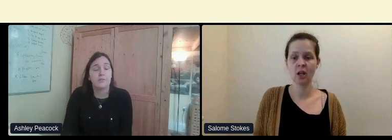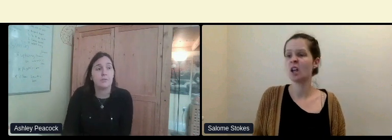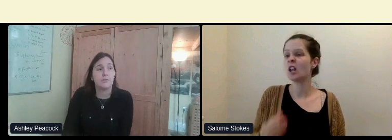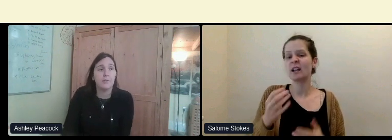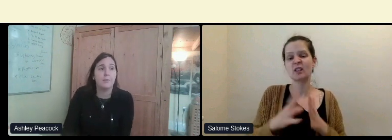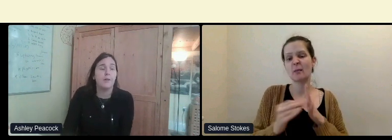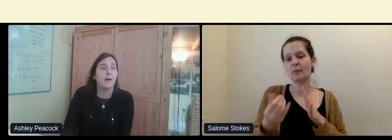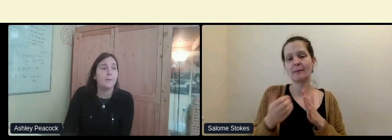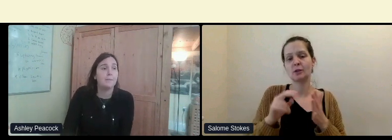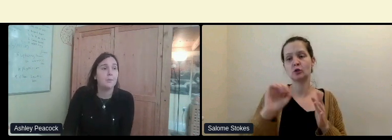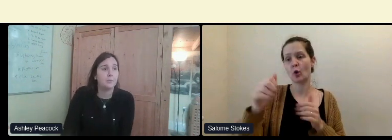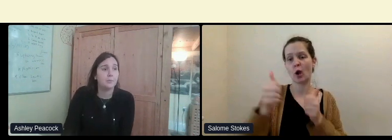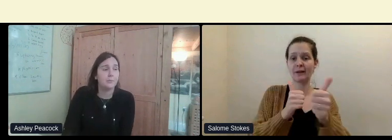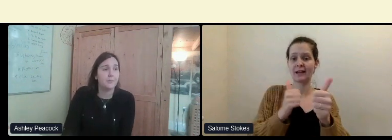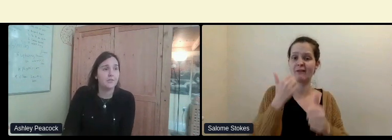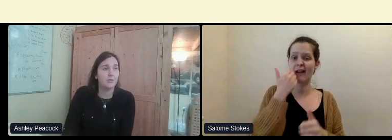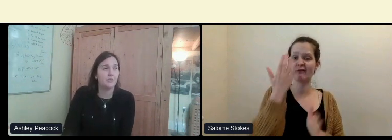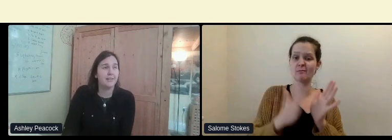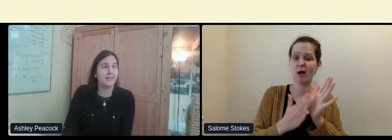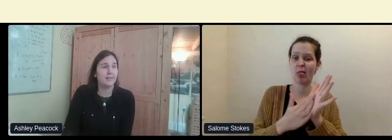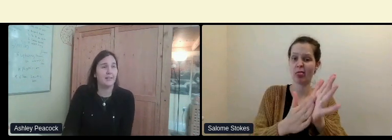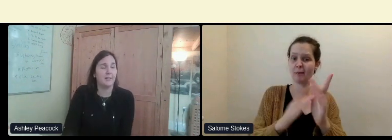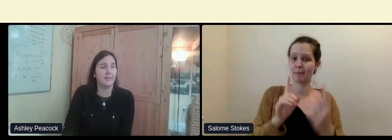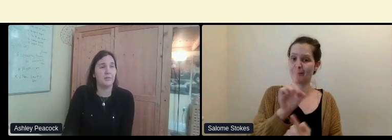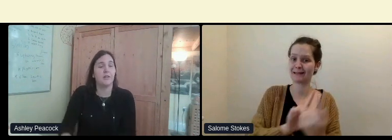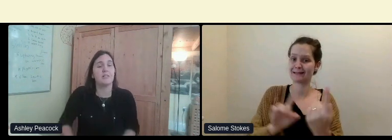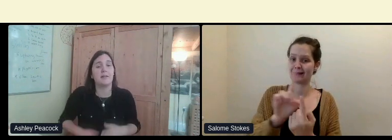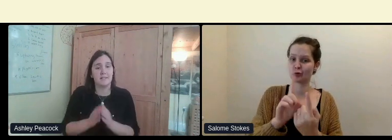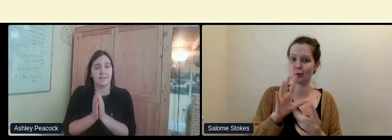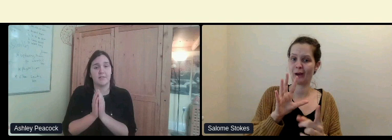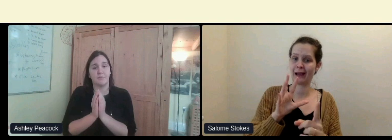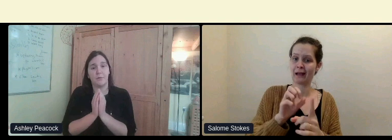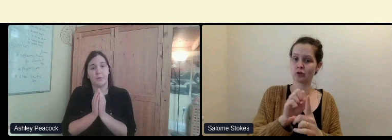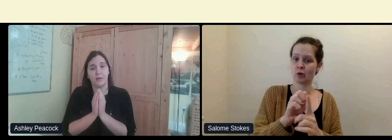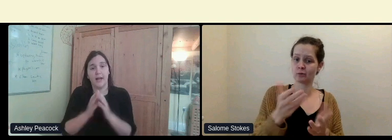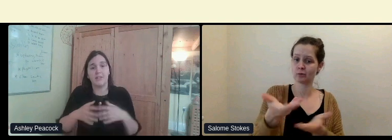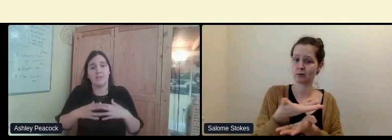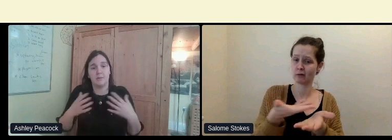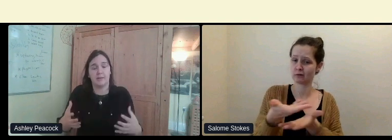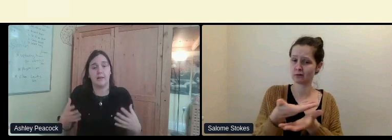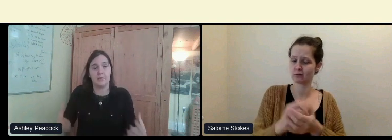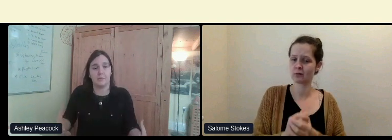which is great and you want to make sure really that those are spaces for actually being able